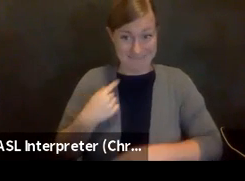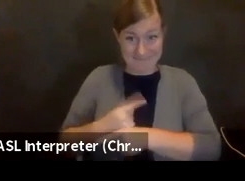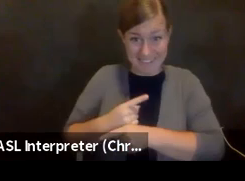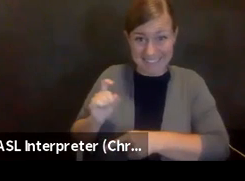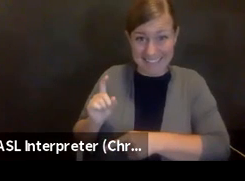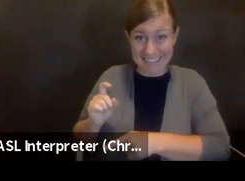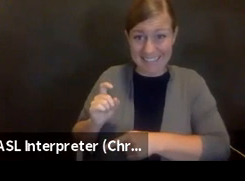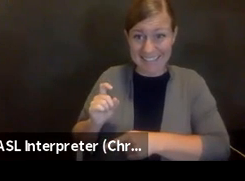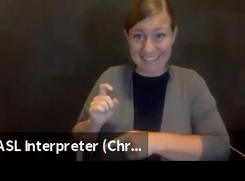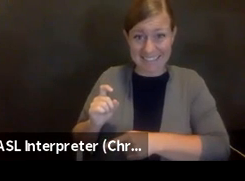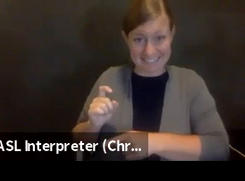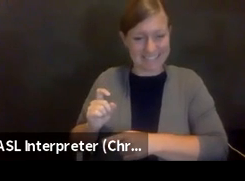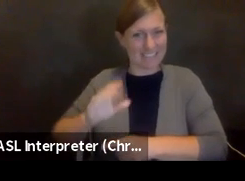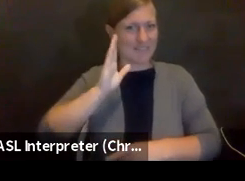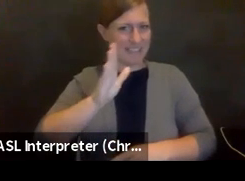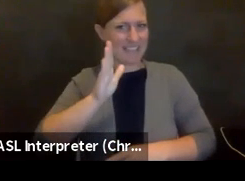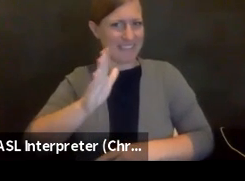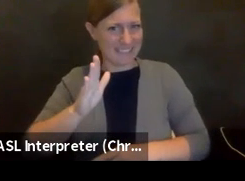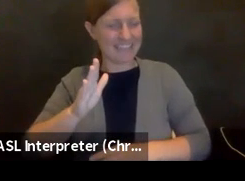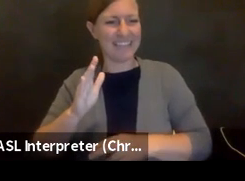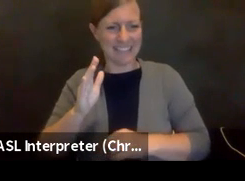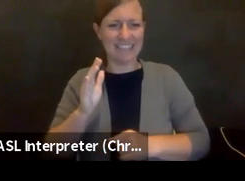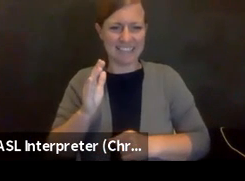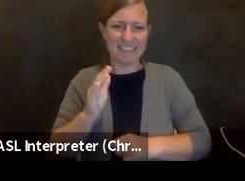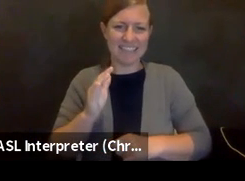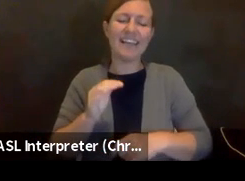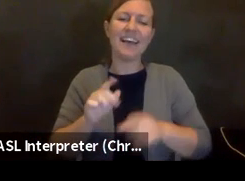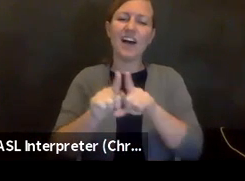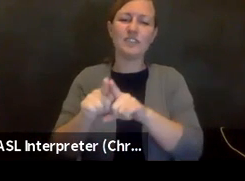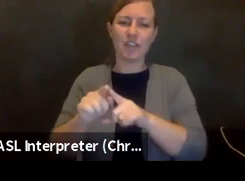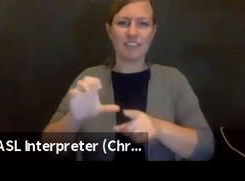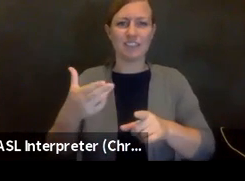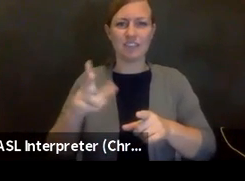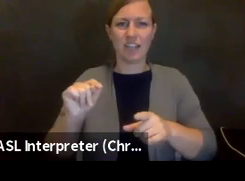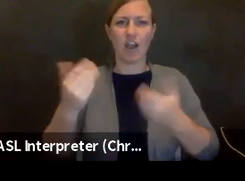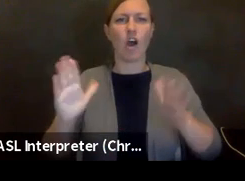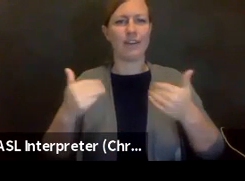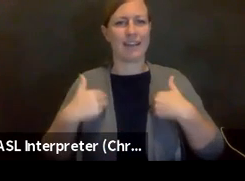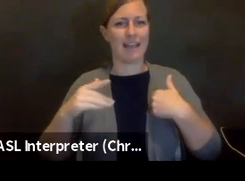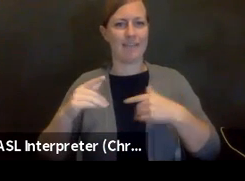Katherine Livick - ESD 112: Am I wrong? It's coming up. Okay. There's also a link in the chat already for the slide deck, so you can get all these links.